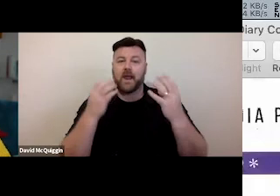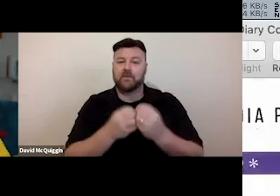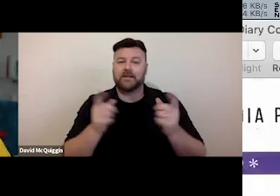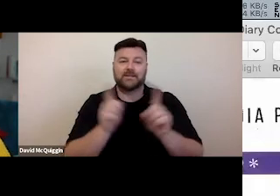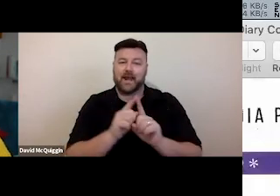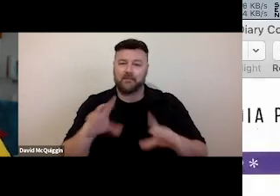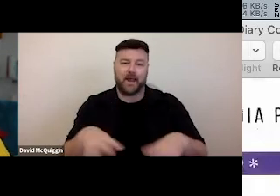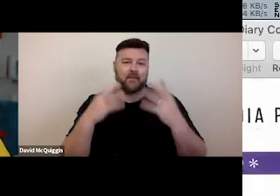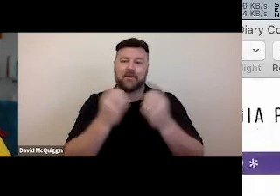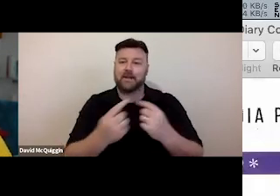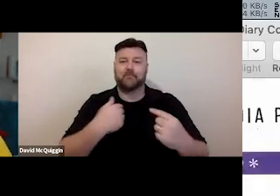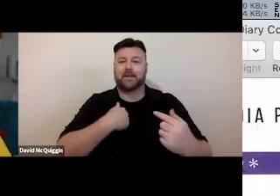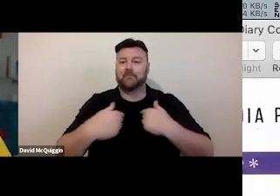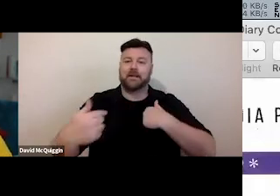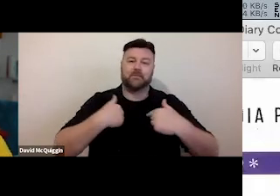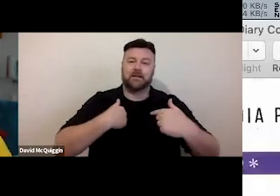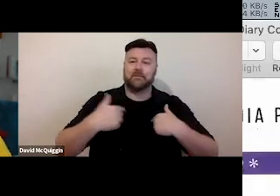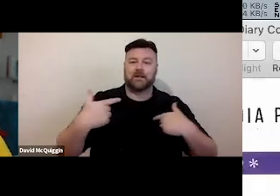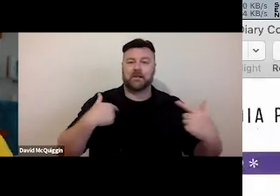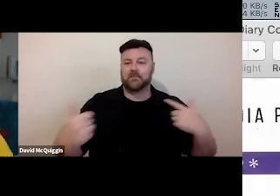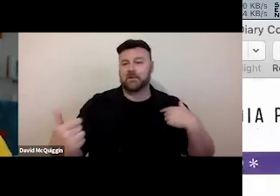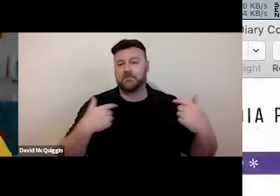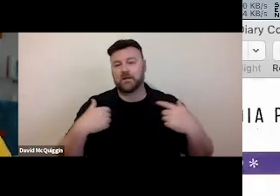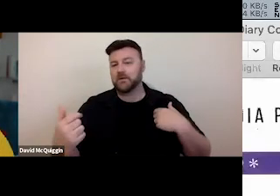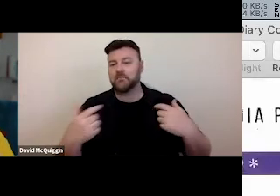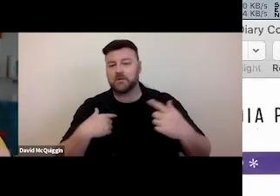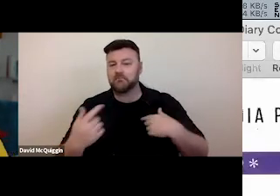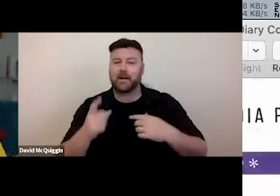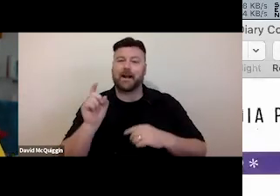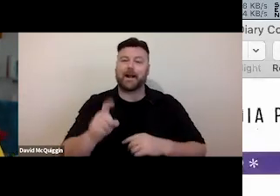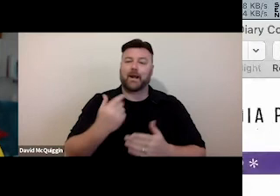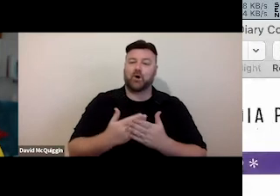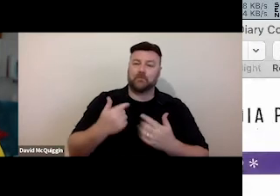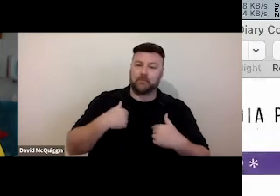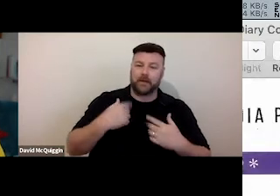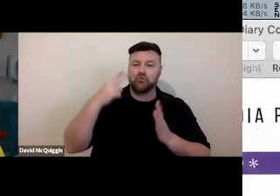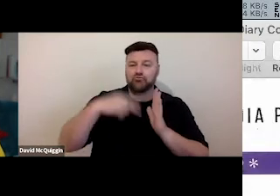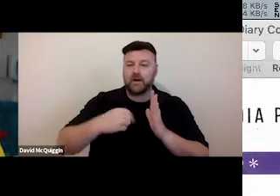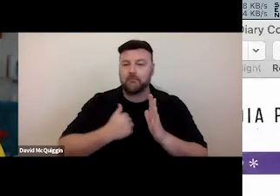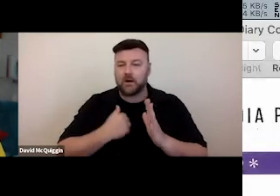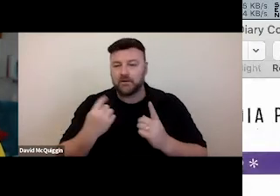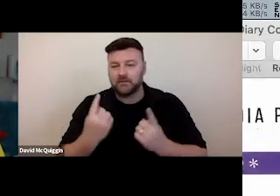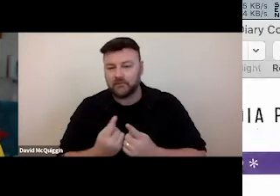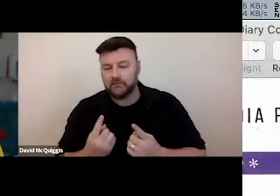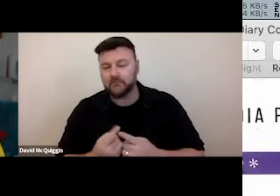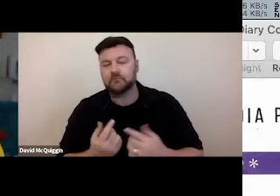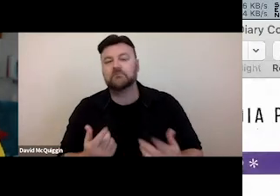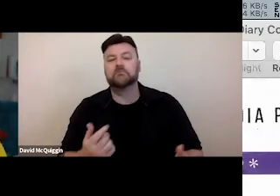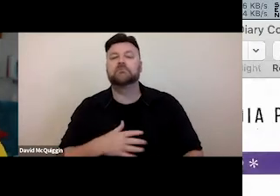Everything is "me, me, me" media - click here, do this, read my - like, where you're not building community.